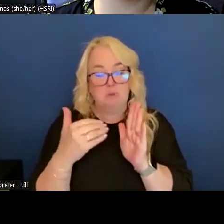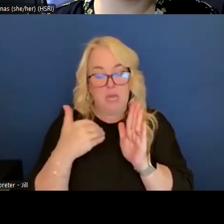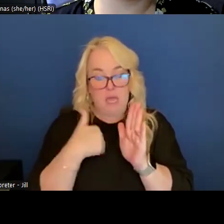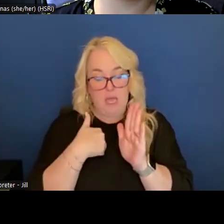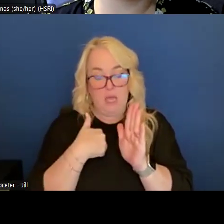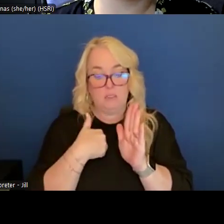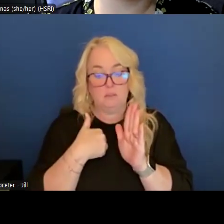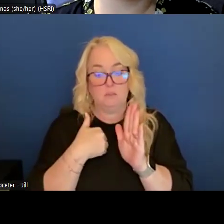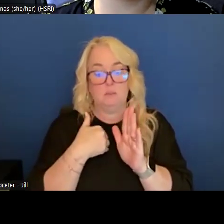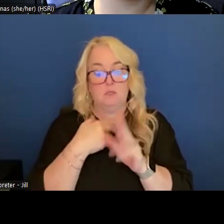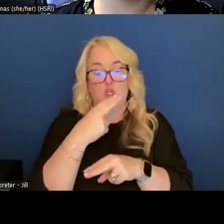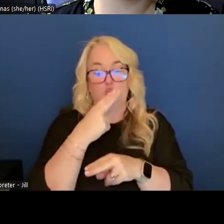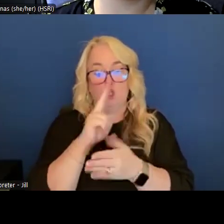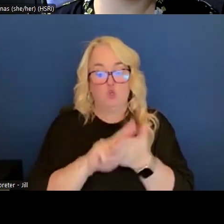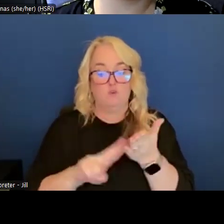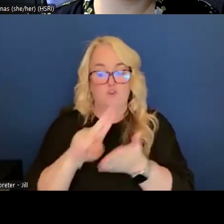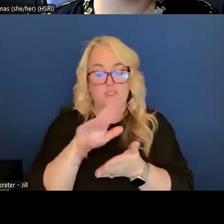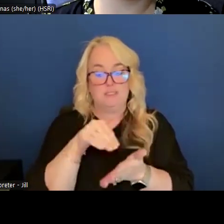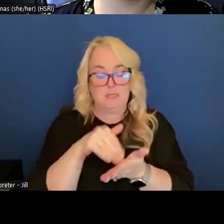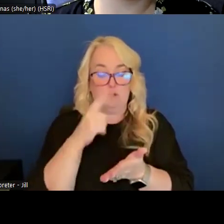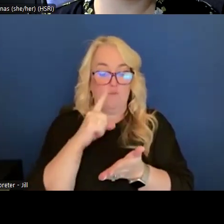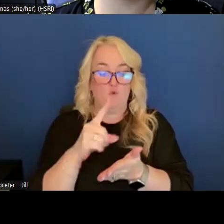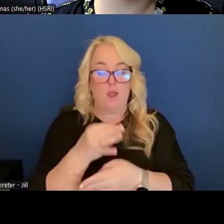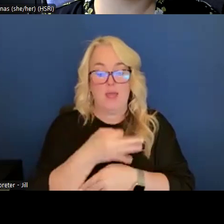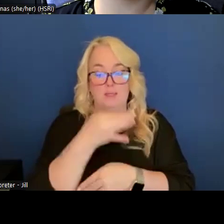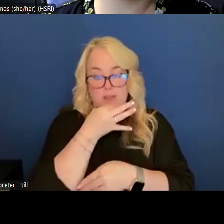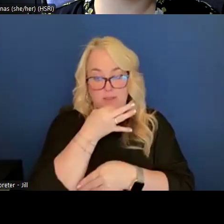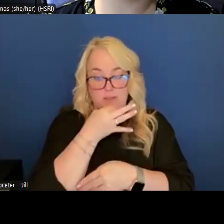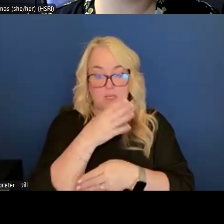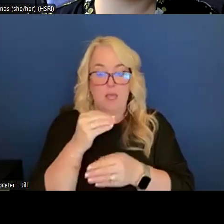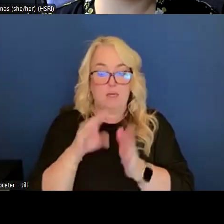University Center for Excellence in Developmental Disabilities.